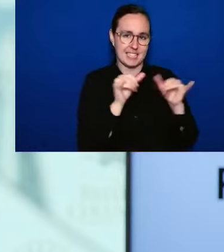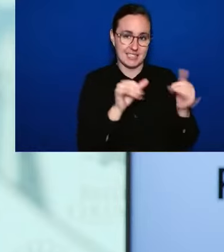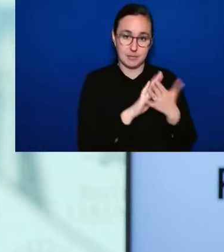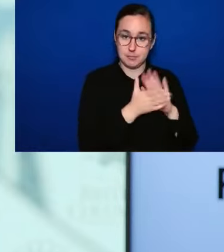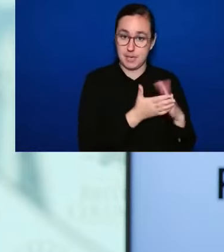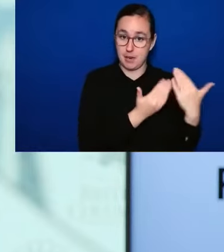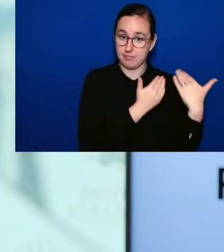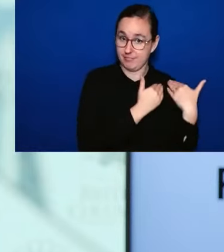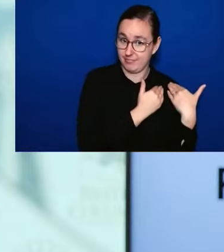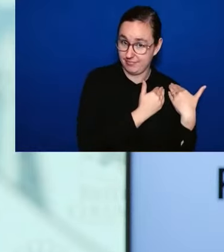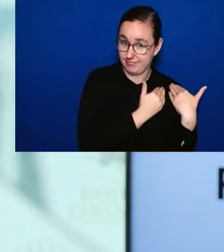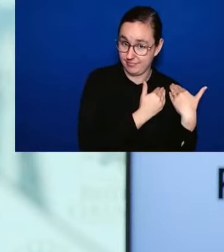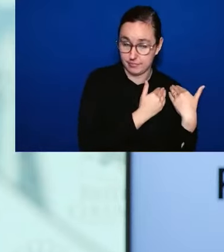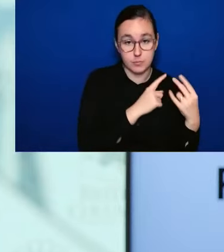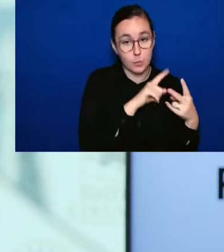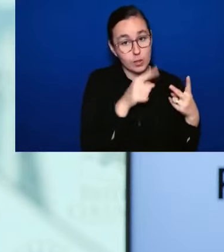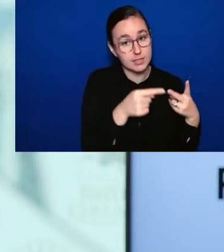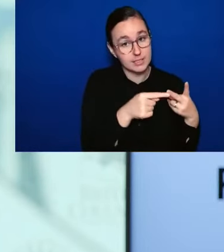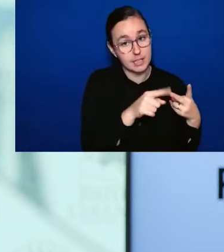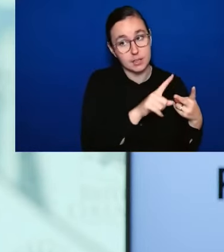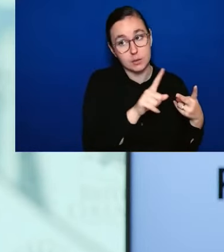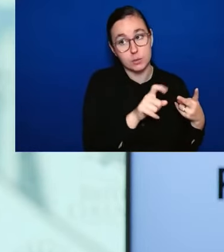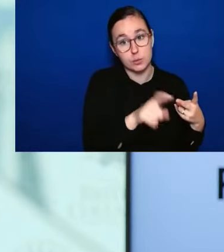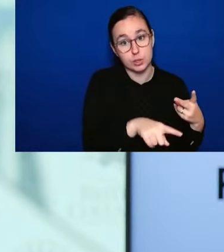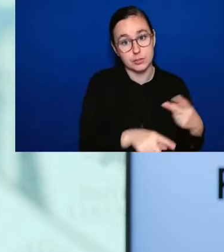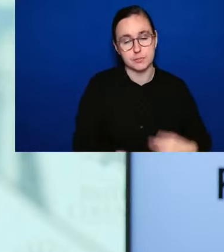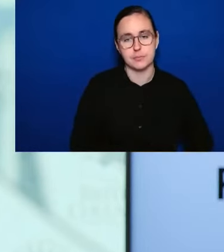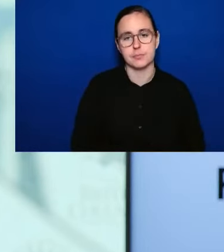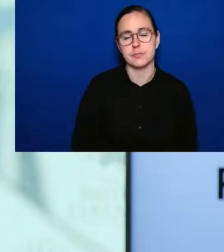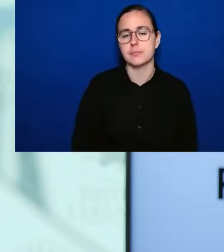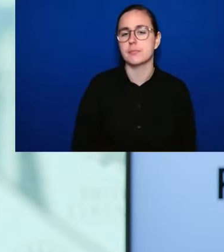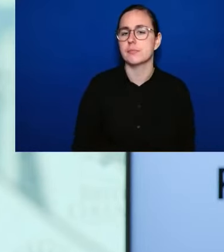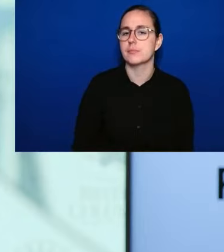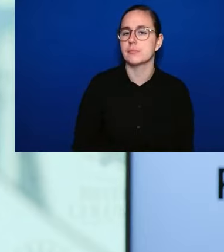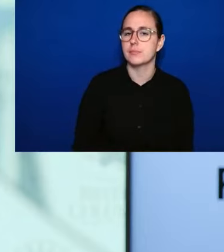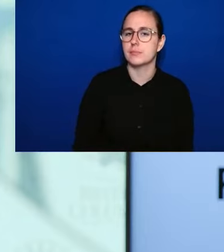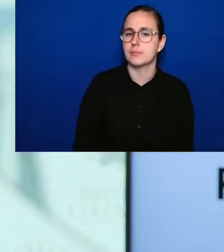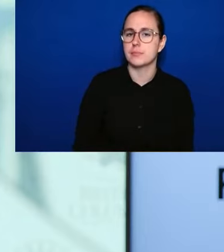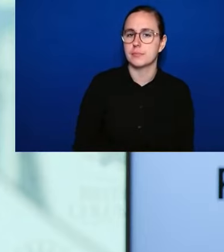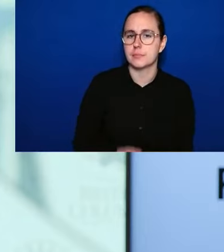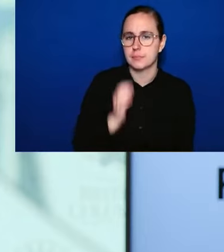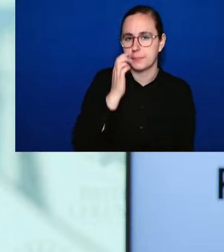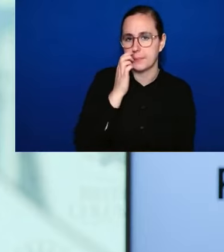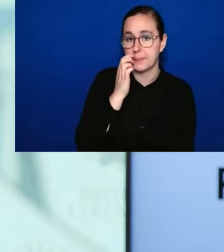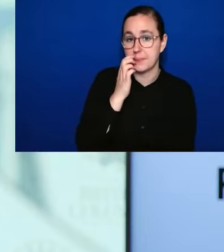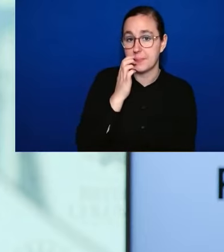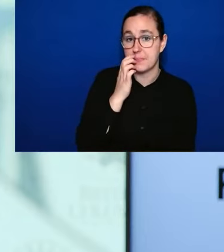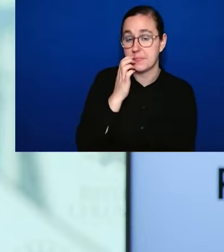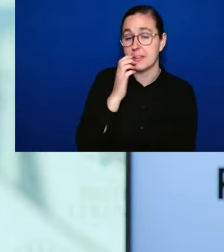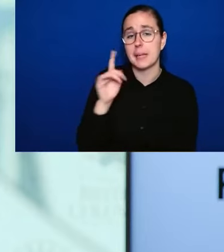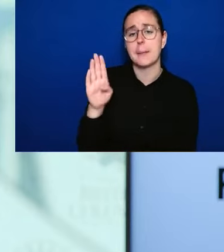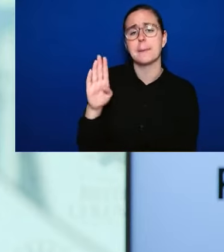password. Twenty five years they